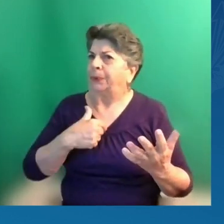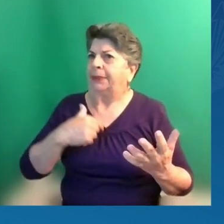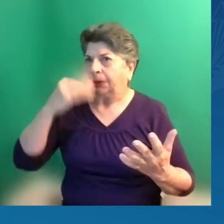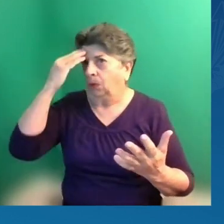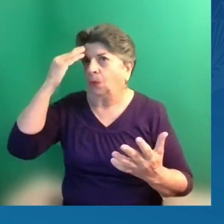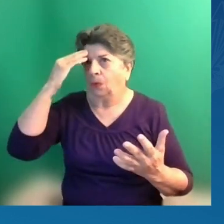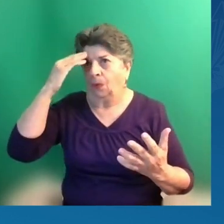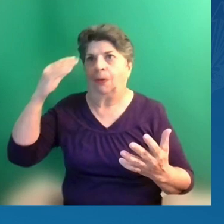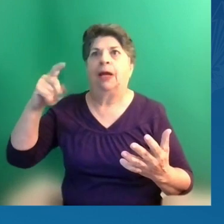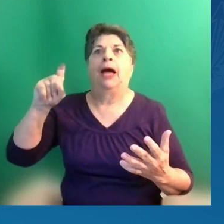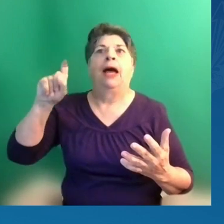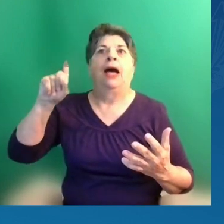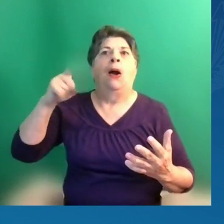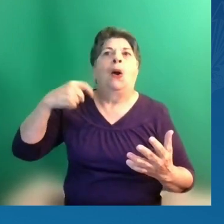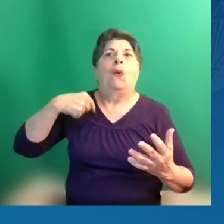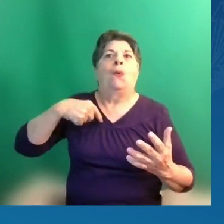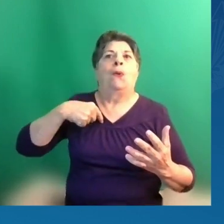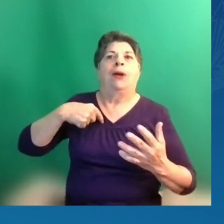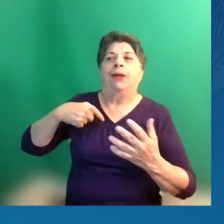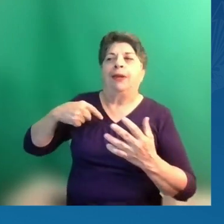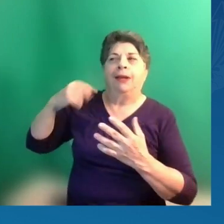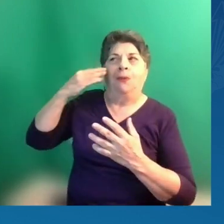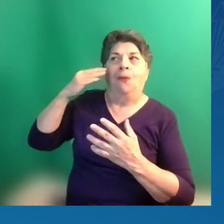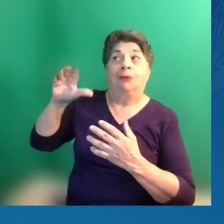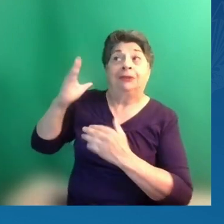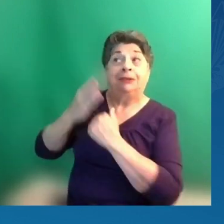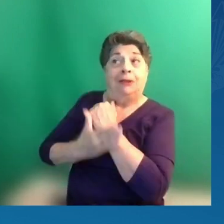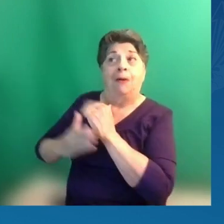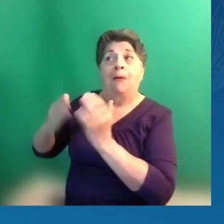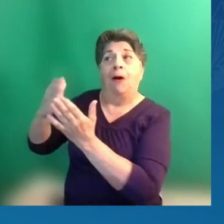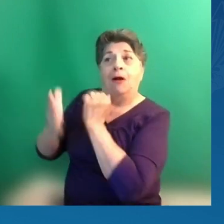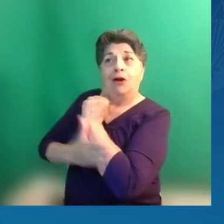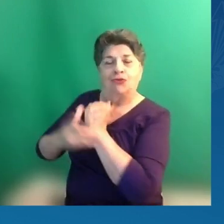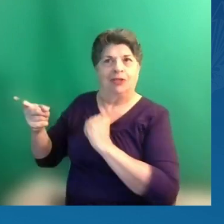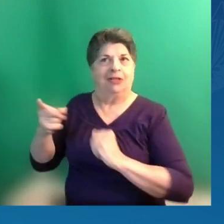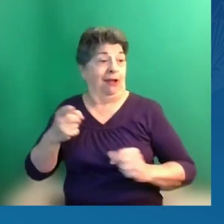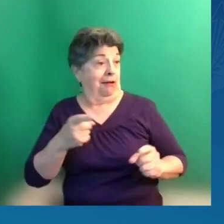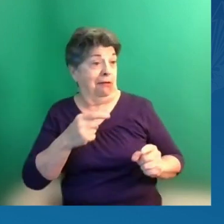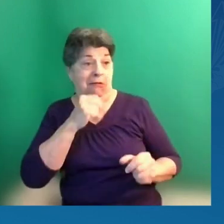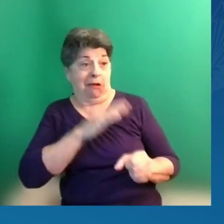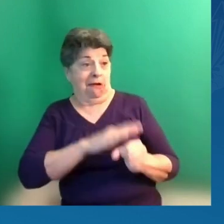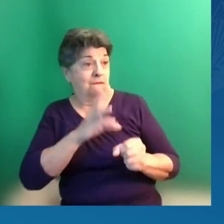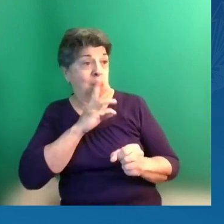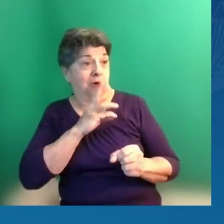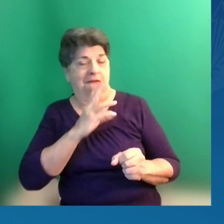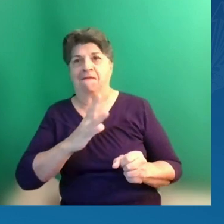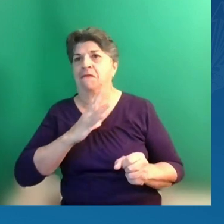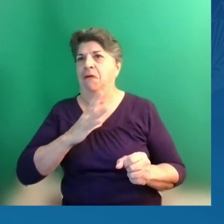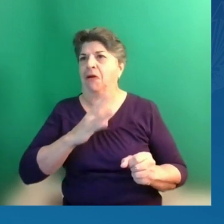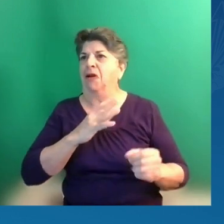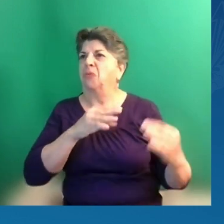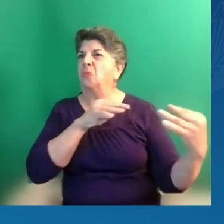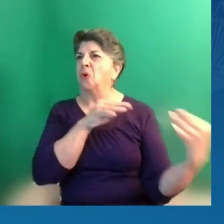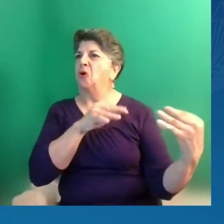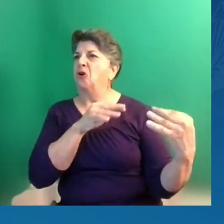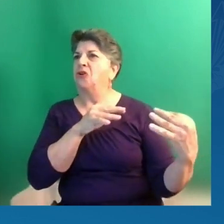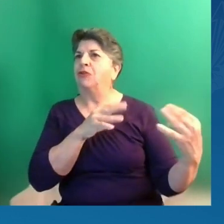as a result of Putin's attacks on water treatment plants and bloody seizures of critical waterways,